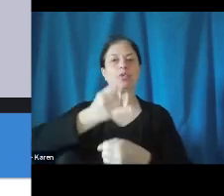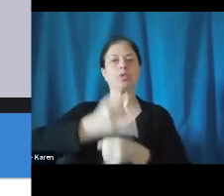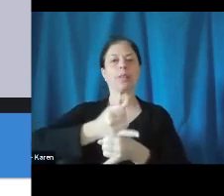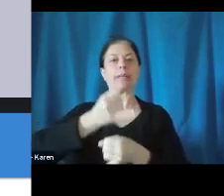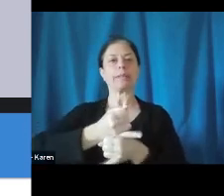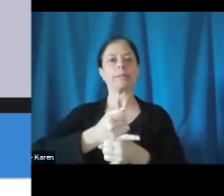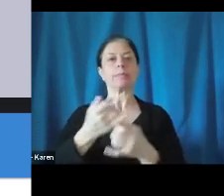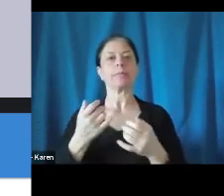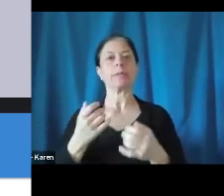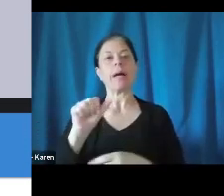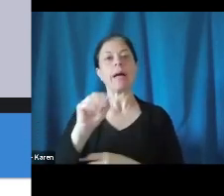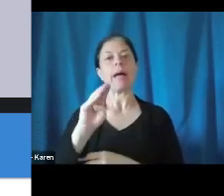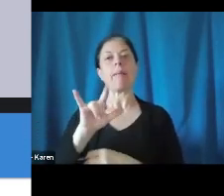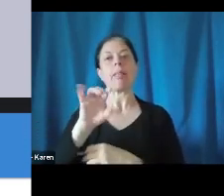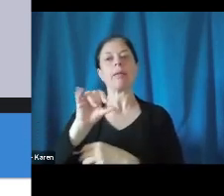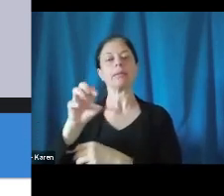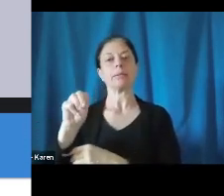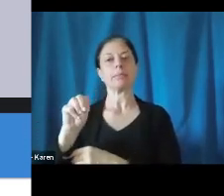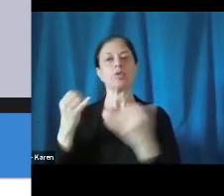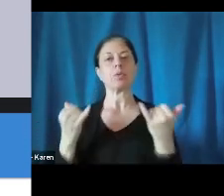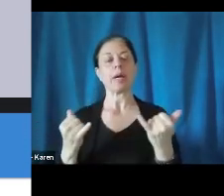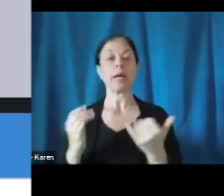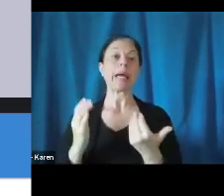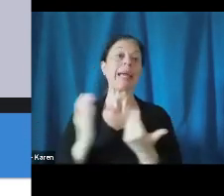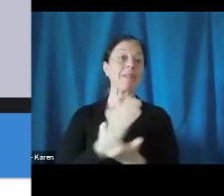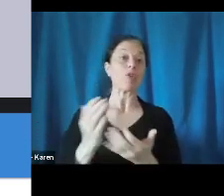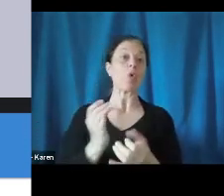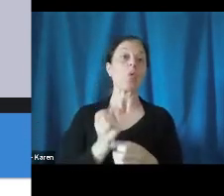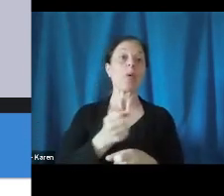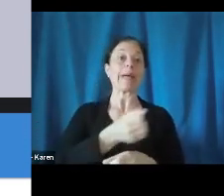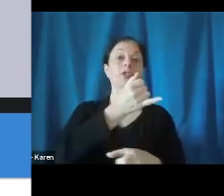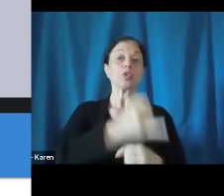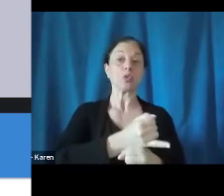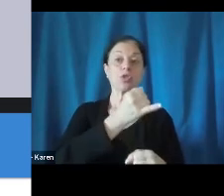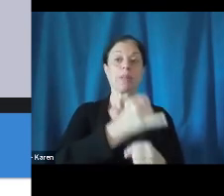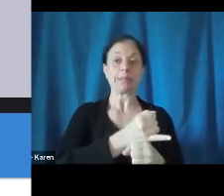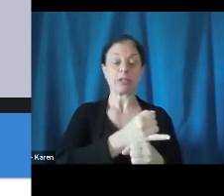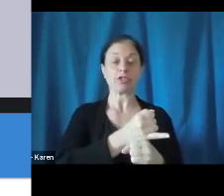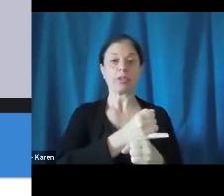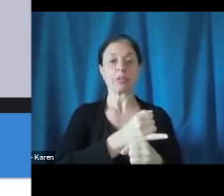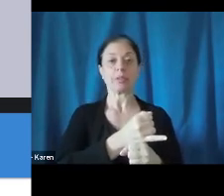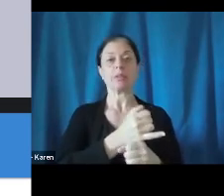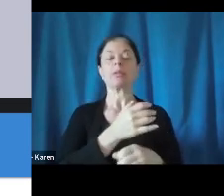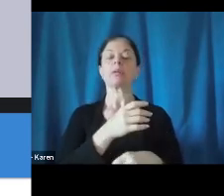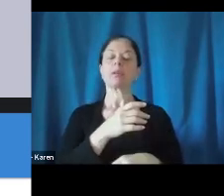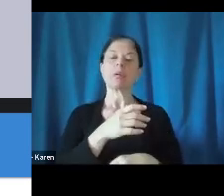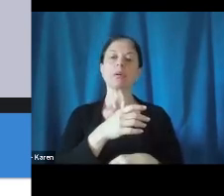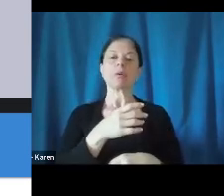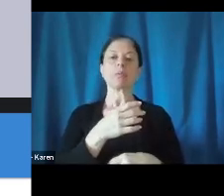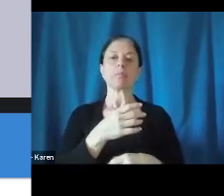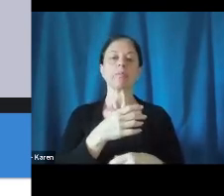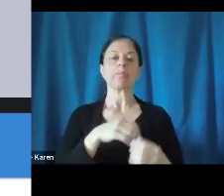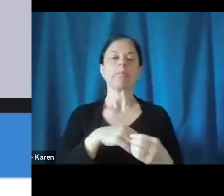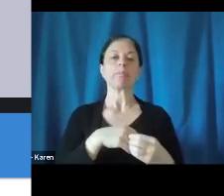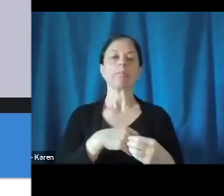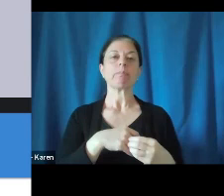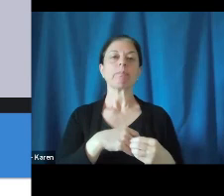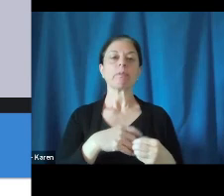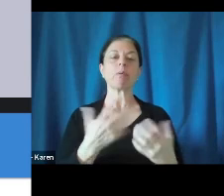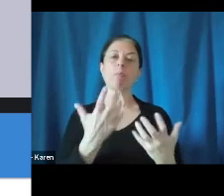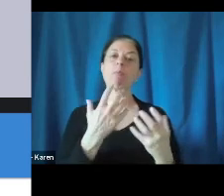And just a little bit more about institutional ableism today. Even